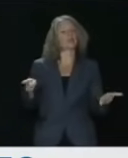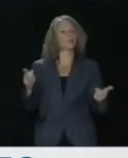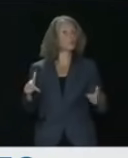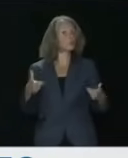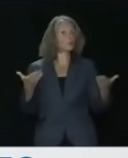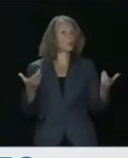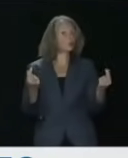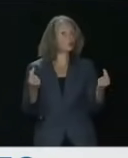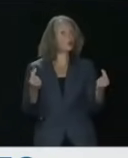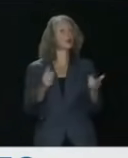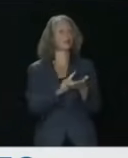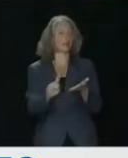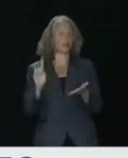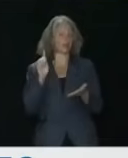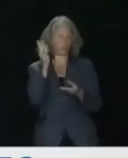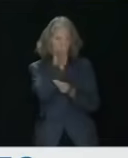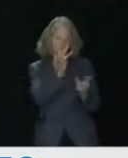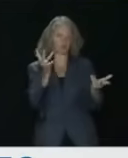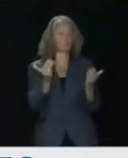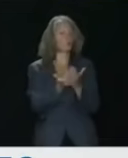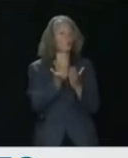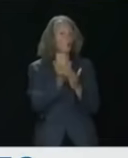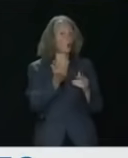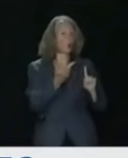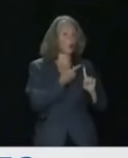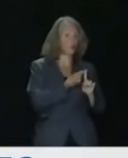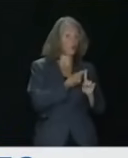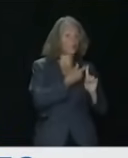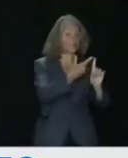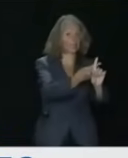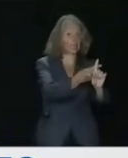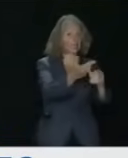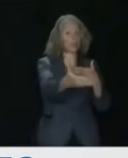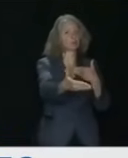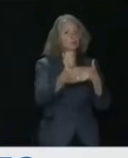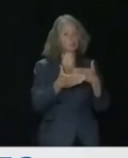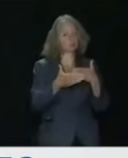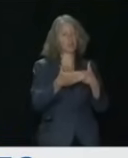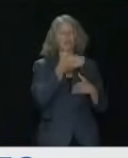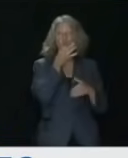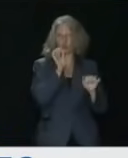VACCINE SUPPLY IN CANADA, THE